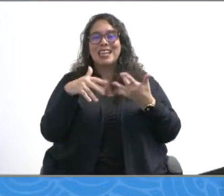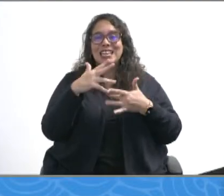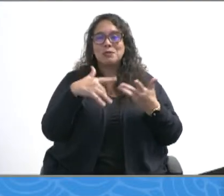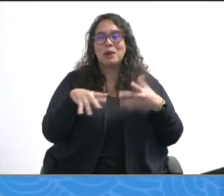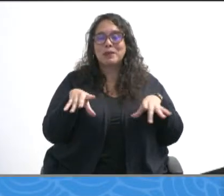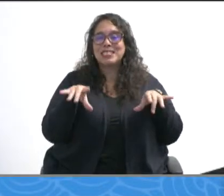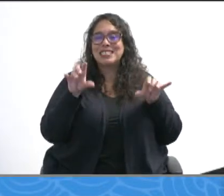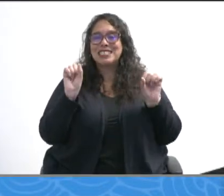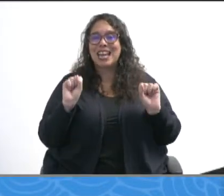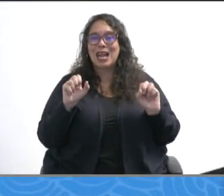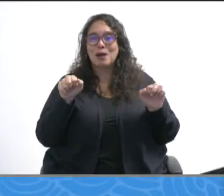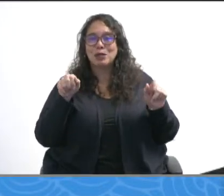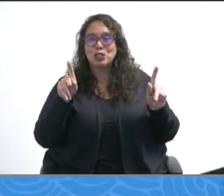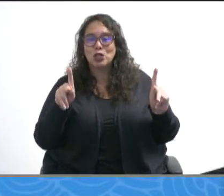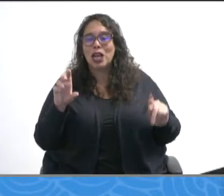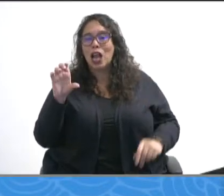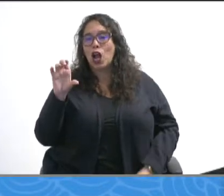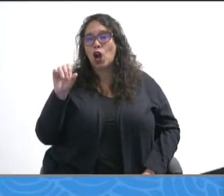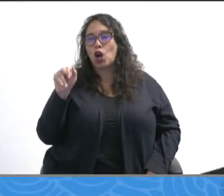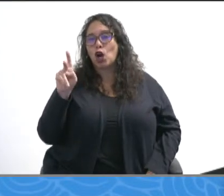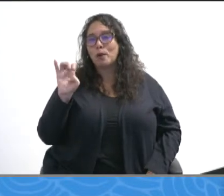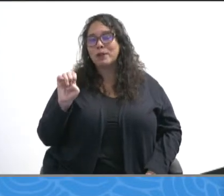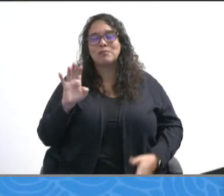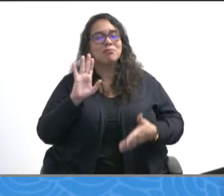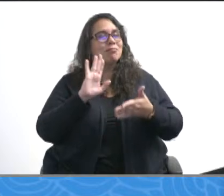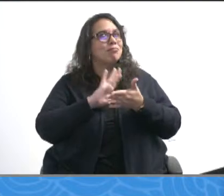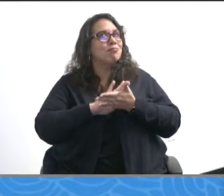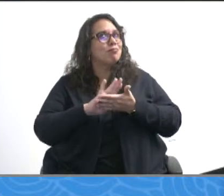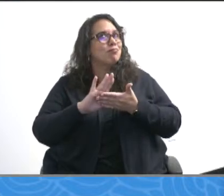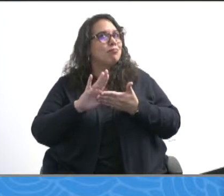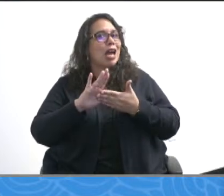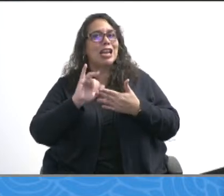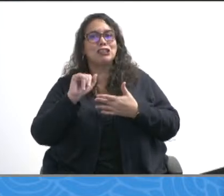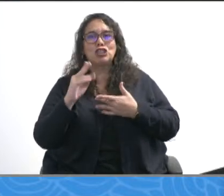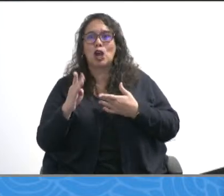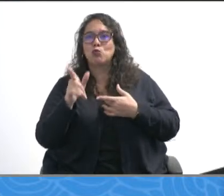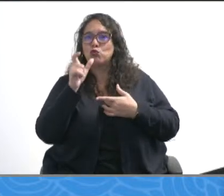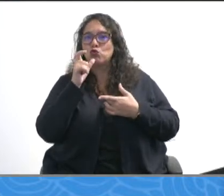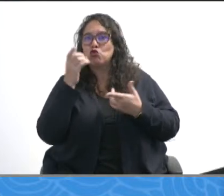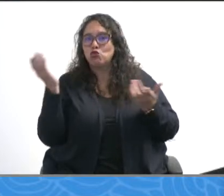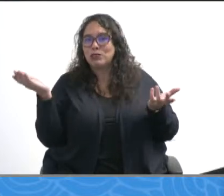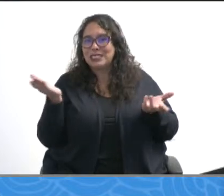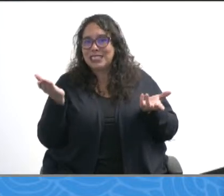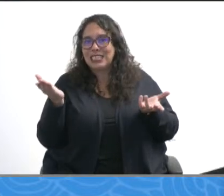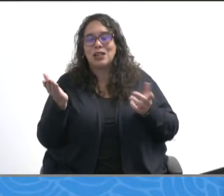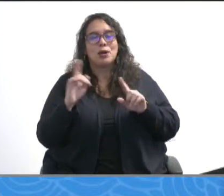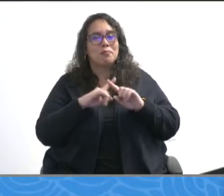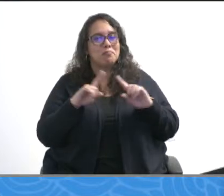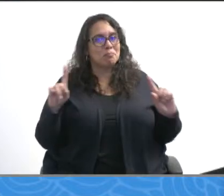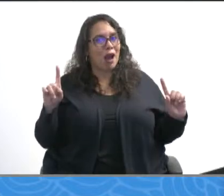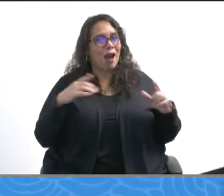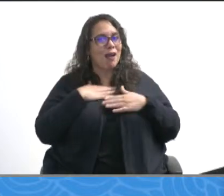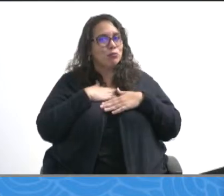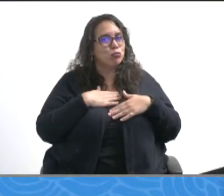I think, Carmen, you did a nice job of introducing some people who are with us, but I appreciate the opportunity to share the progress